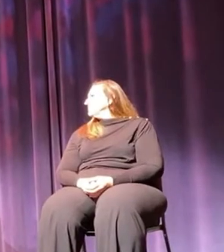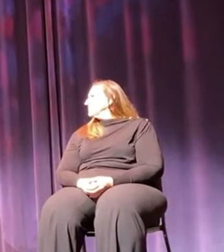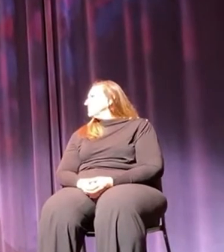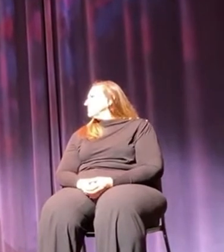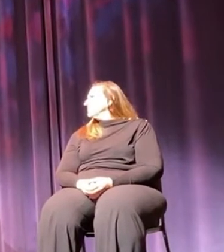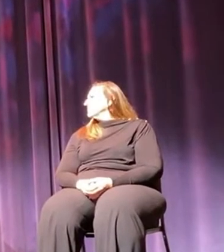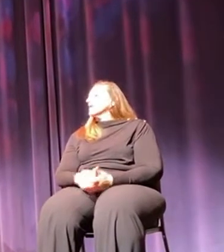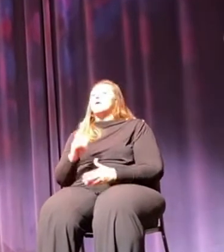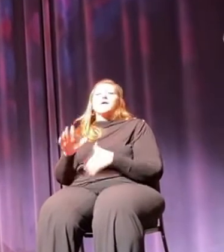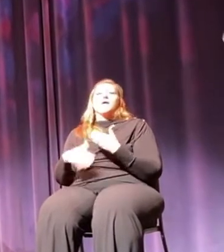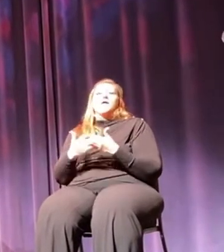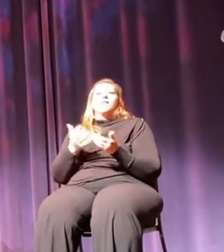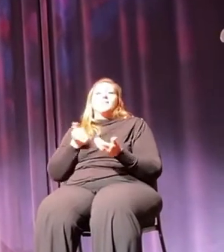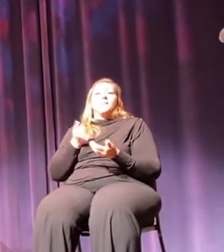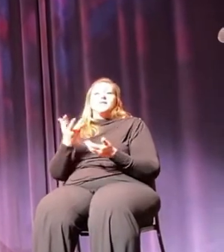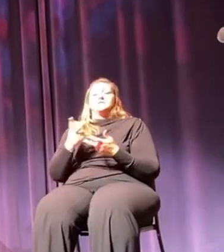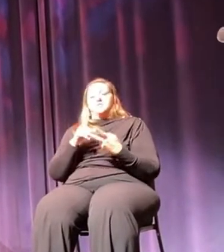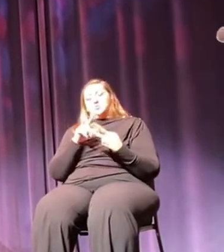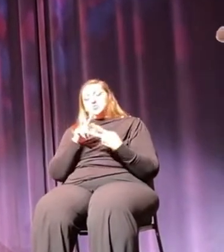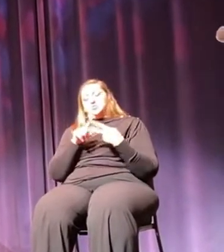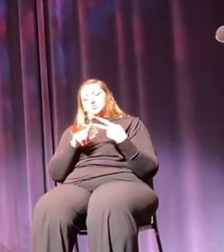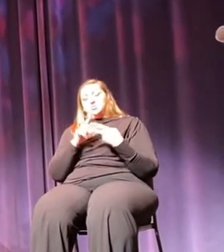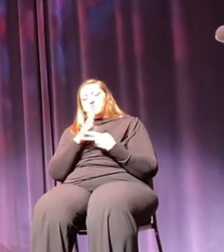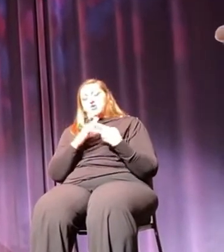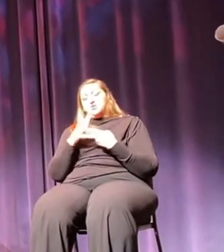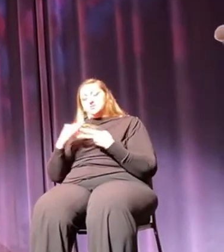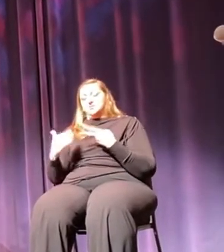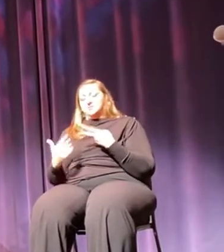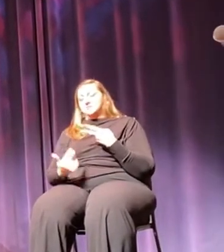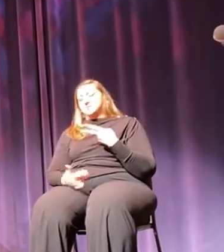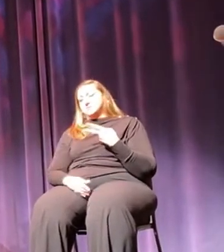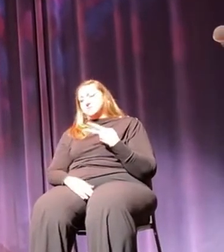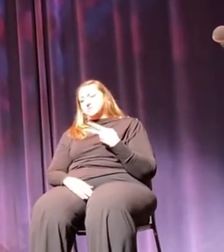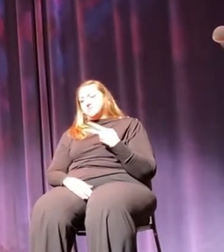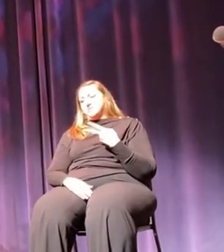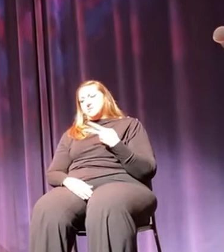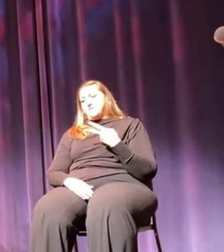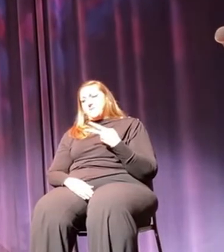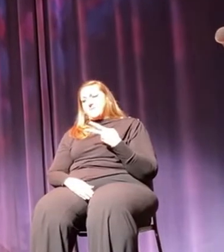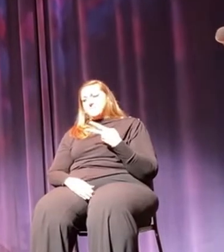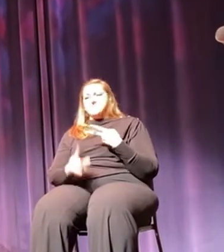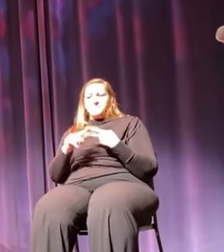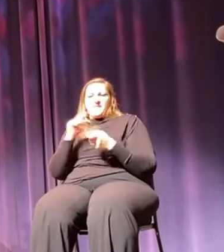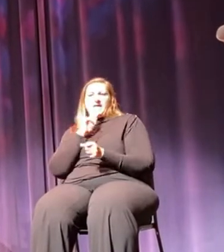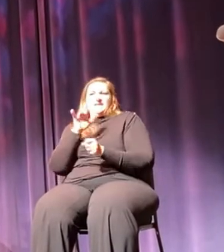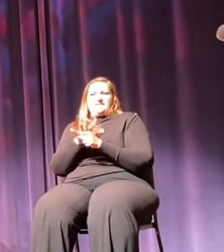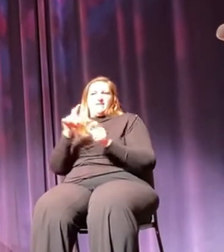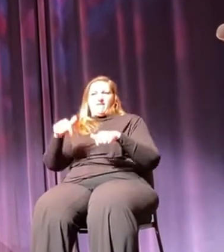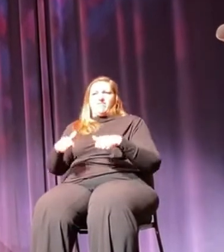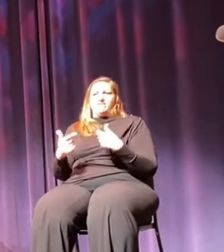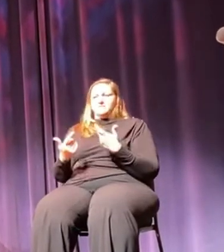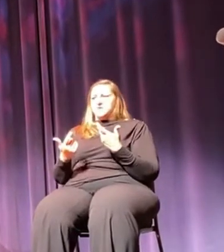This next poem is two parts and I dedicate this one to anyone of the diaspora